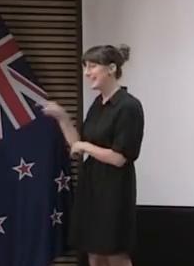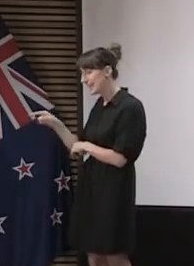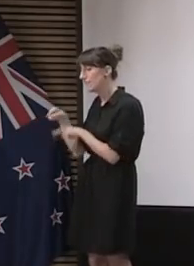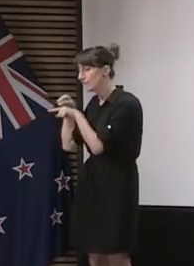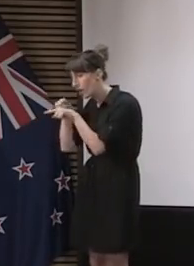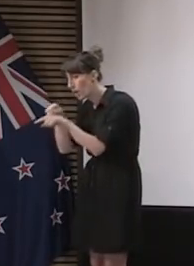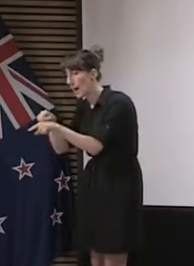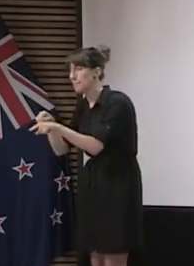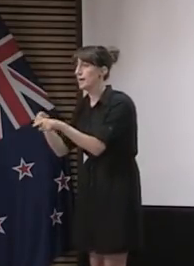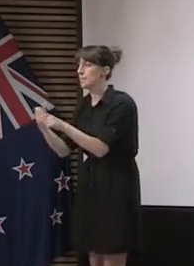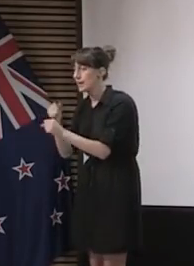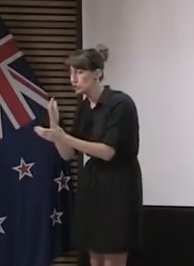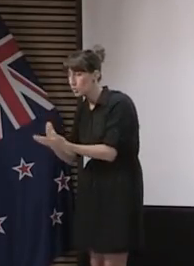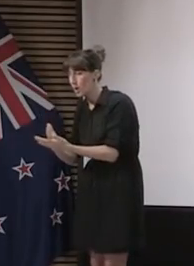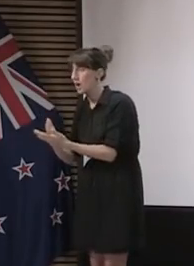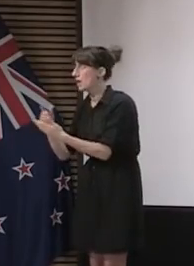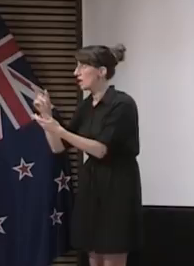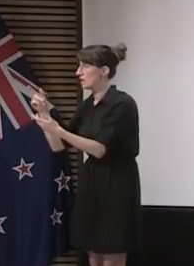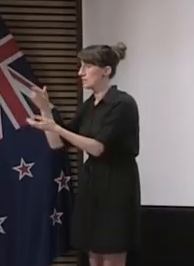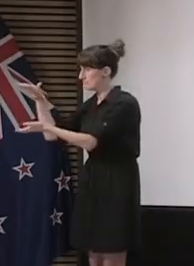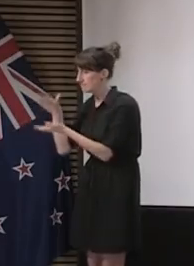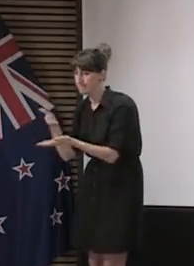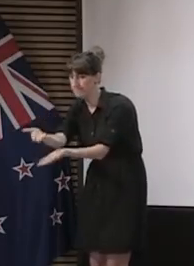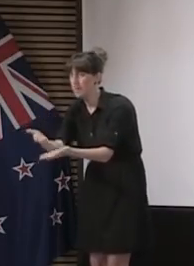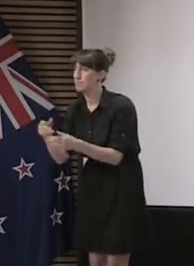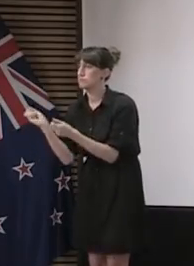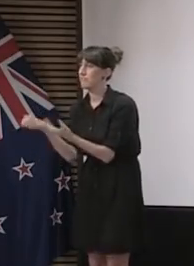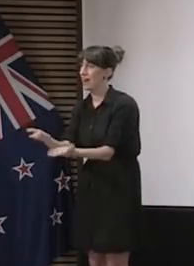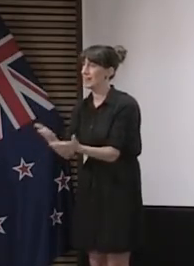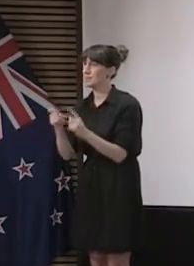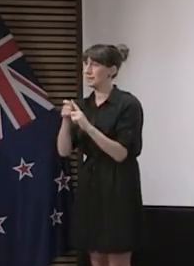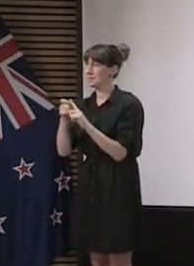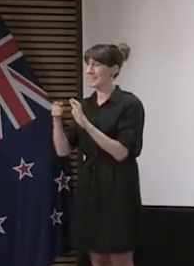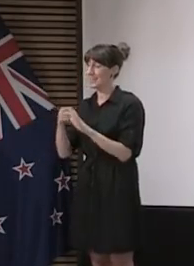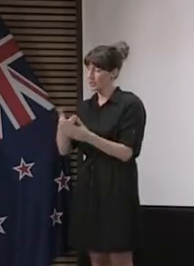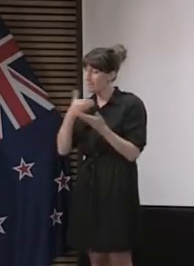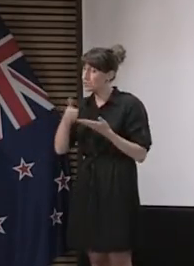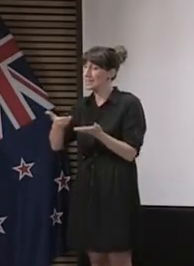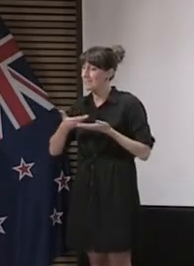We do follow up. Please give us the examples, it is the only way we canflush them out. . . dismissal?